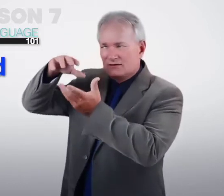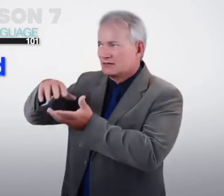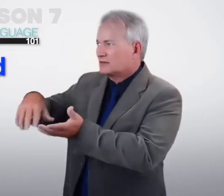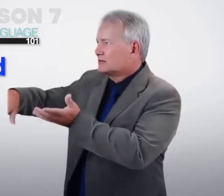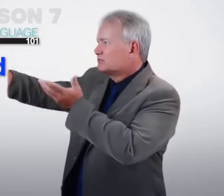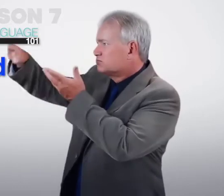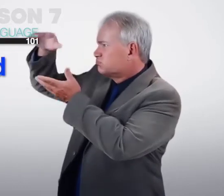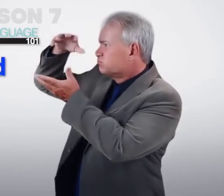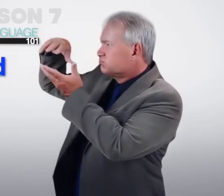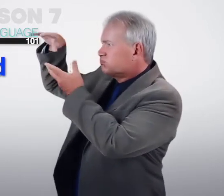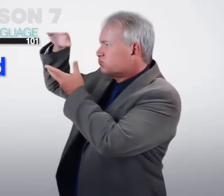Cloud.